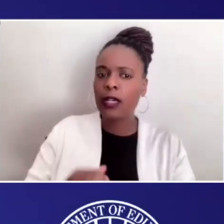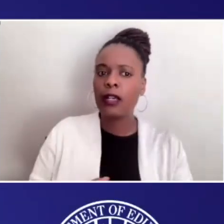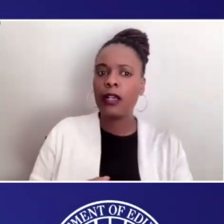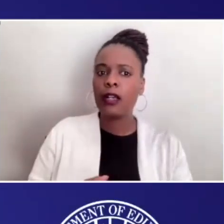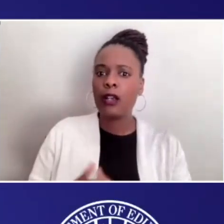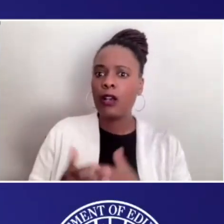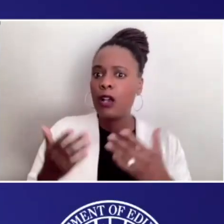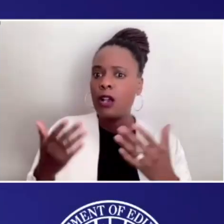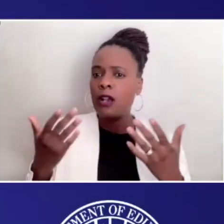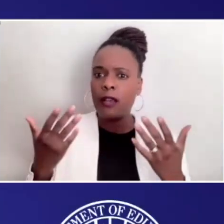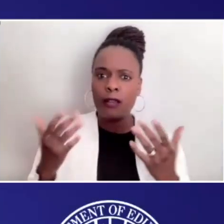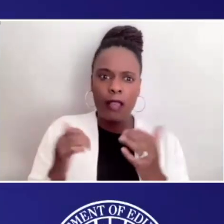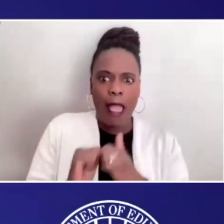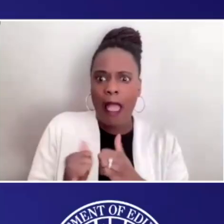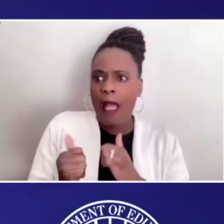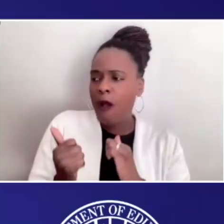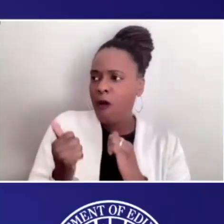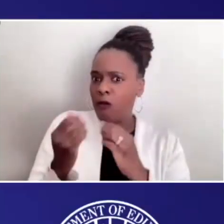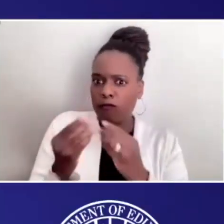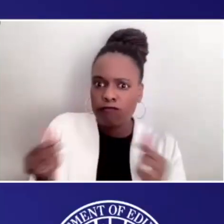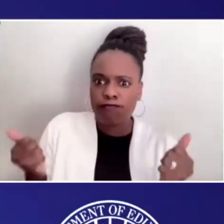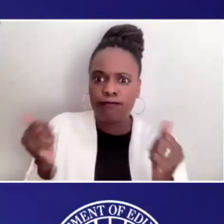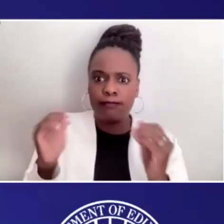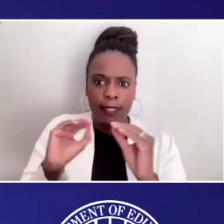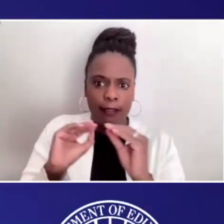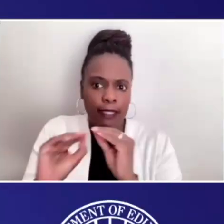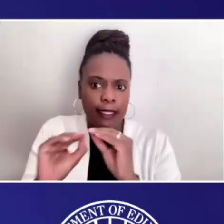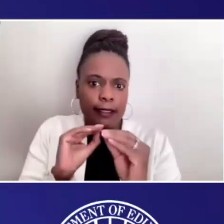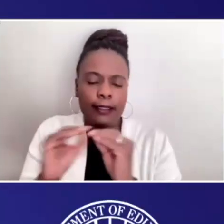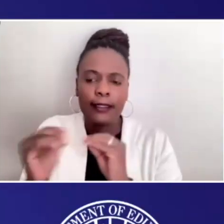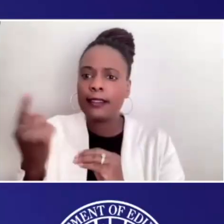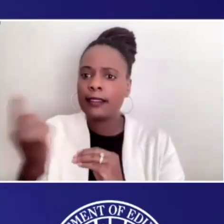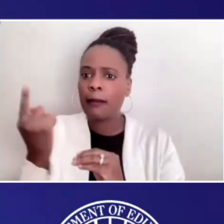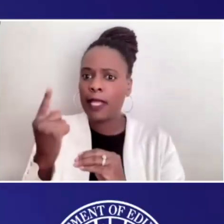if possible? Where can we fix something that you have pointed our attention to,